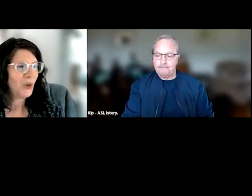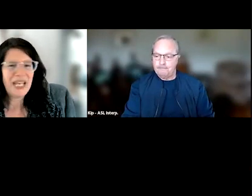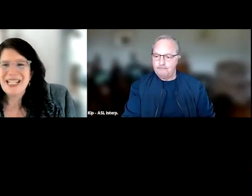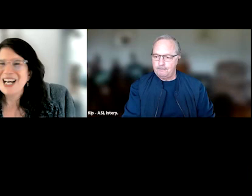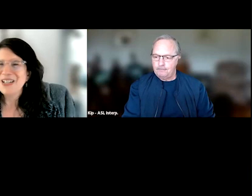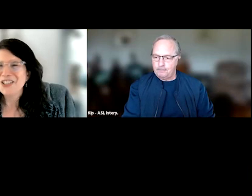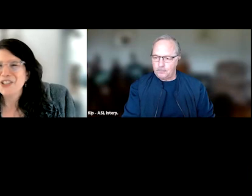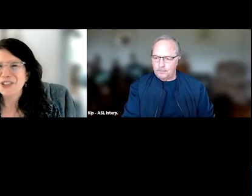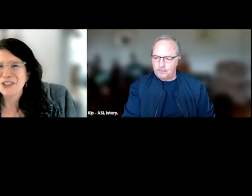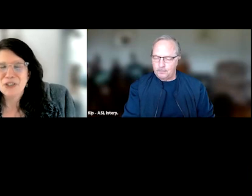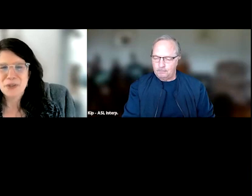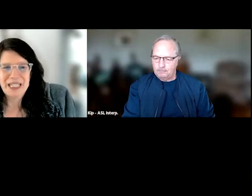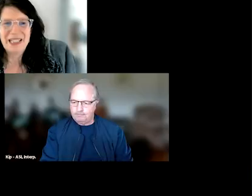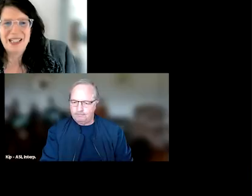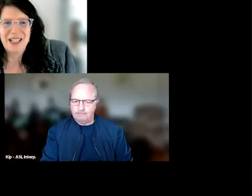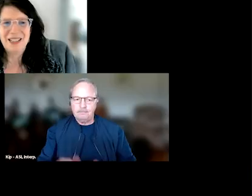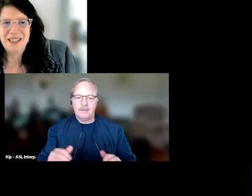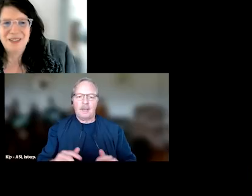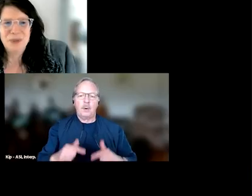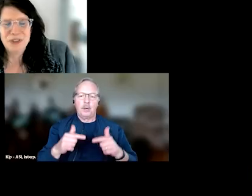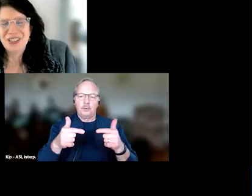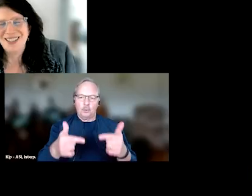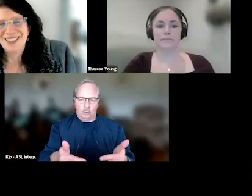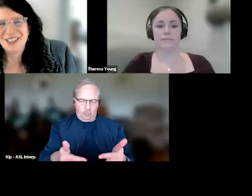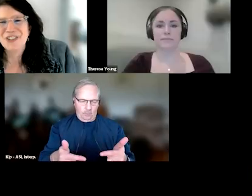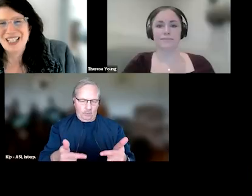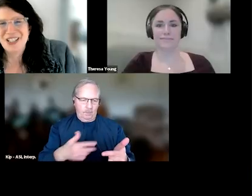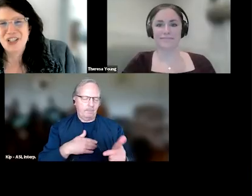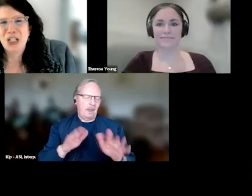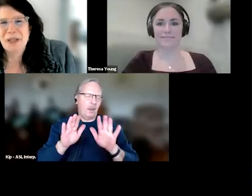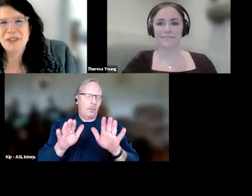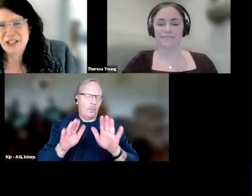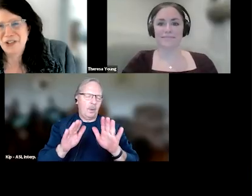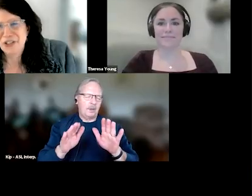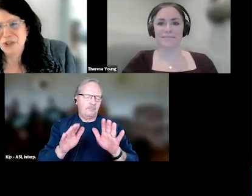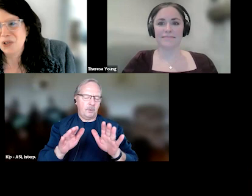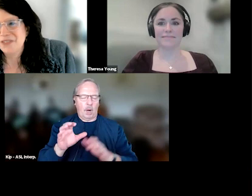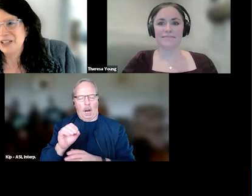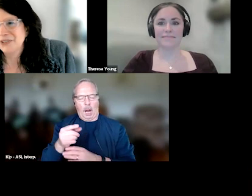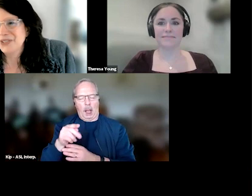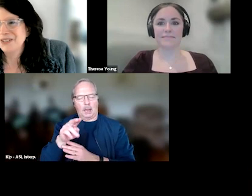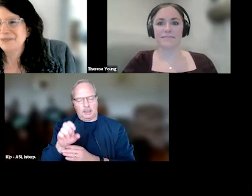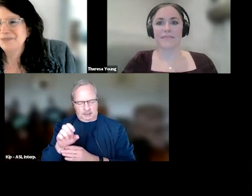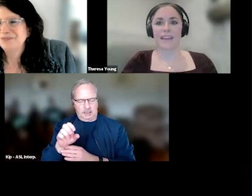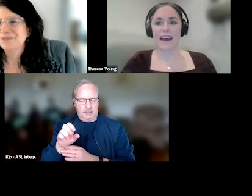Okay, now I get to turn it over to my wonderful colleague, Theresa, to talk about centering your core values.